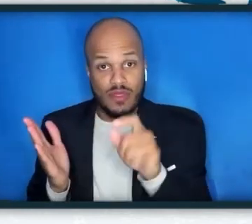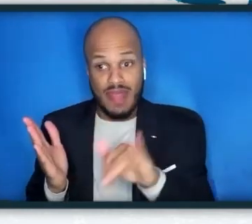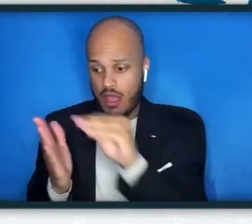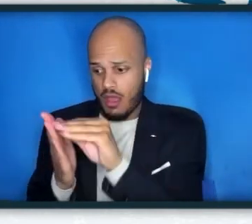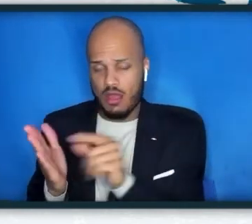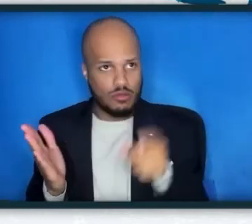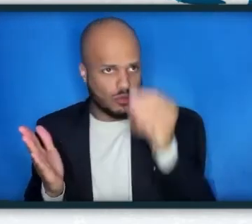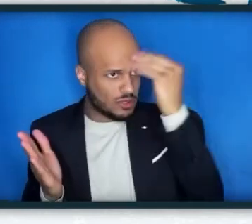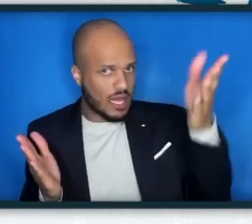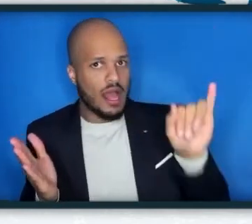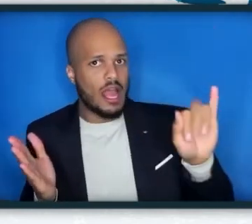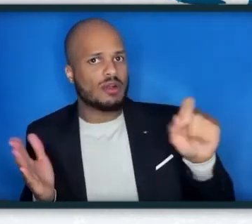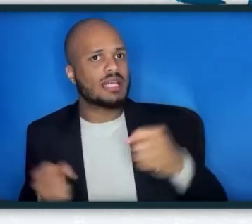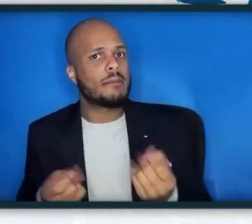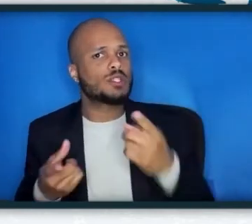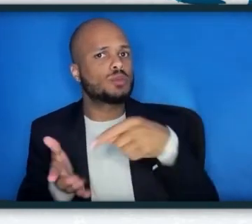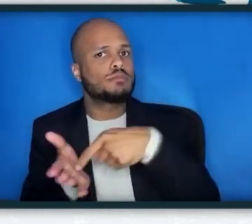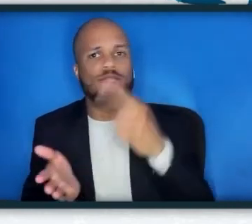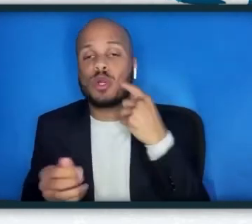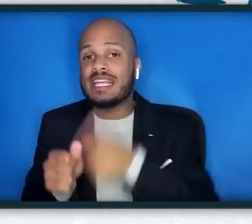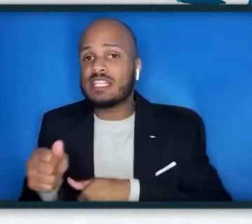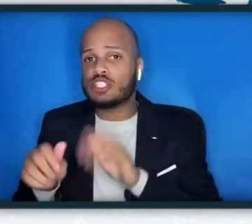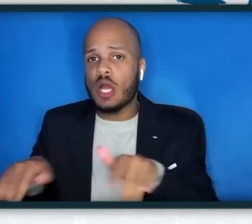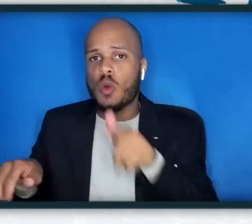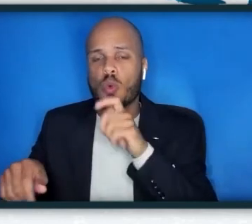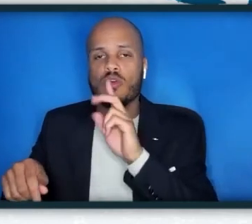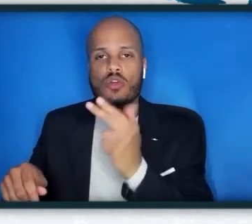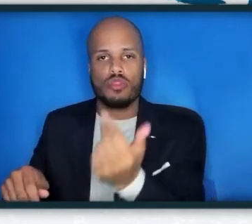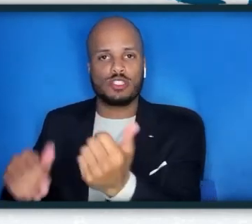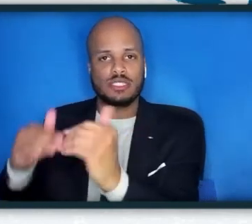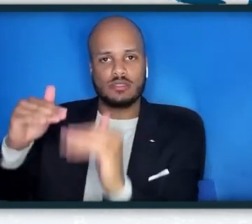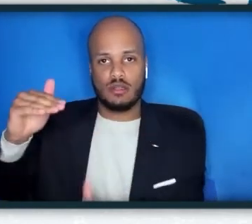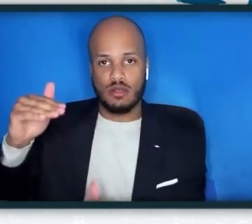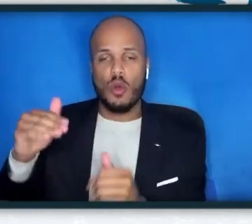paid for each child under age 13 or disabled family